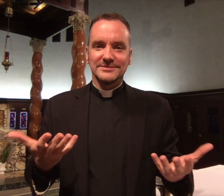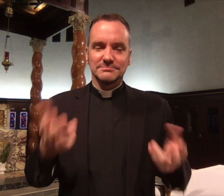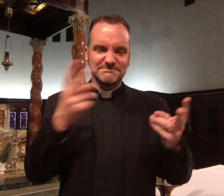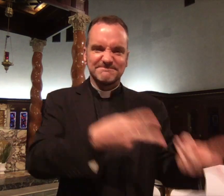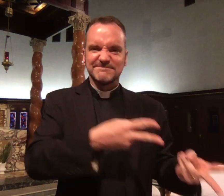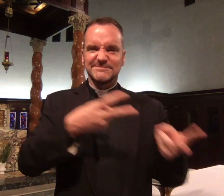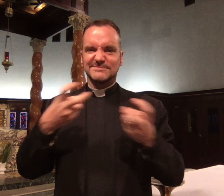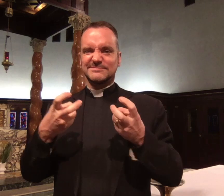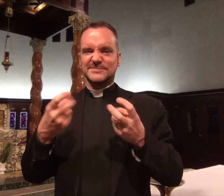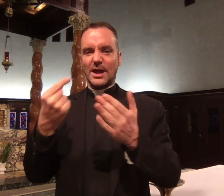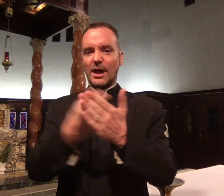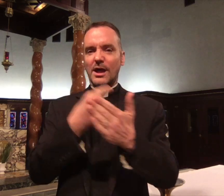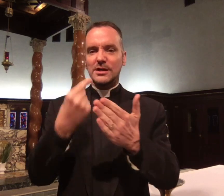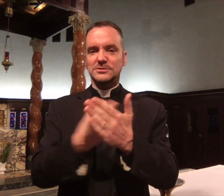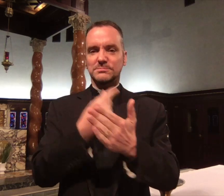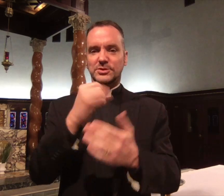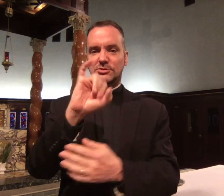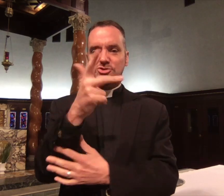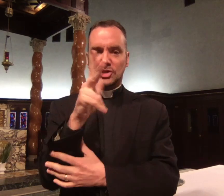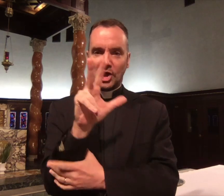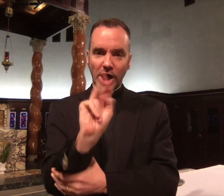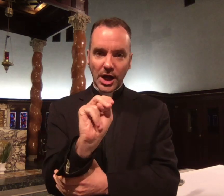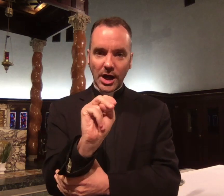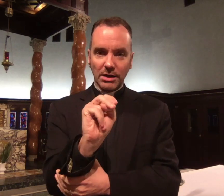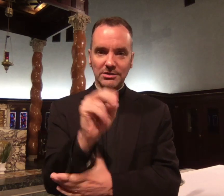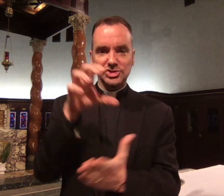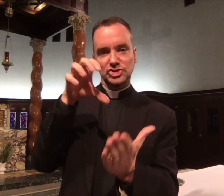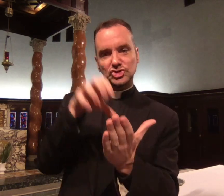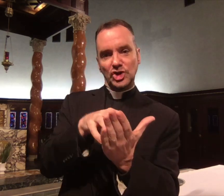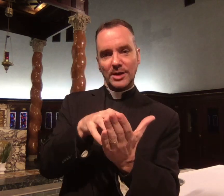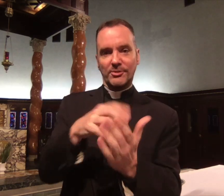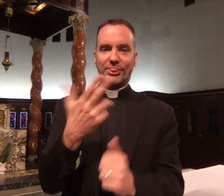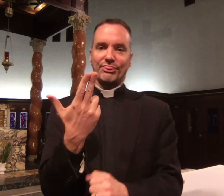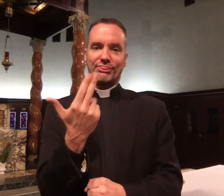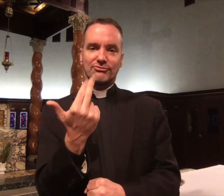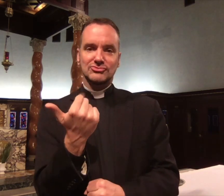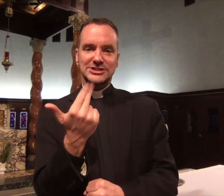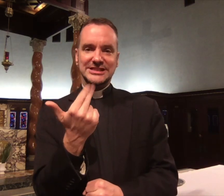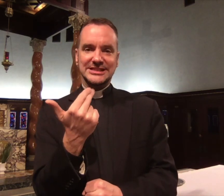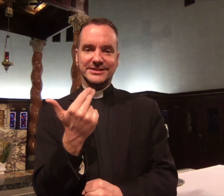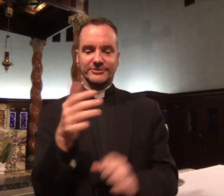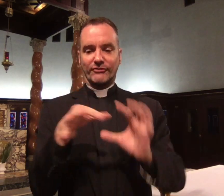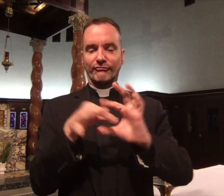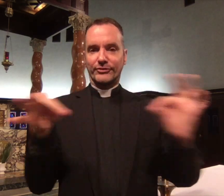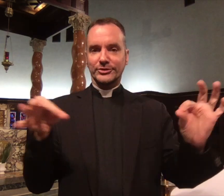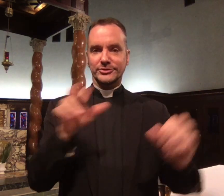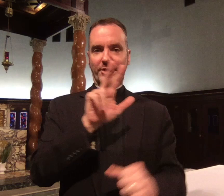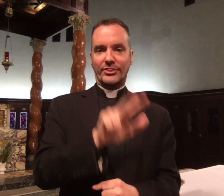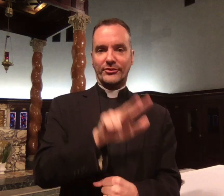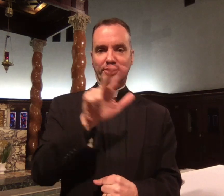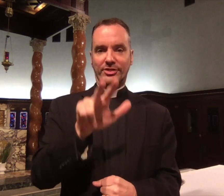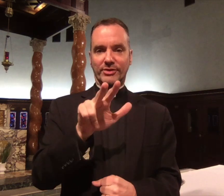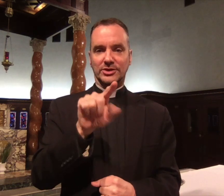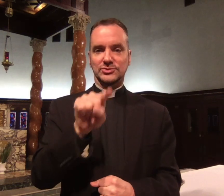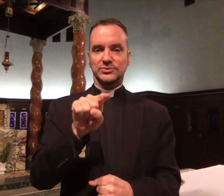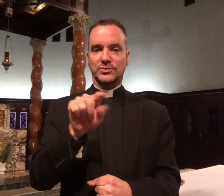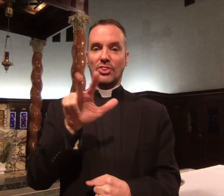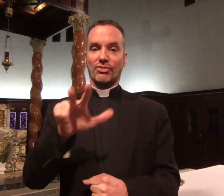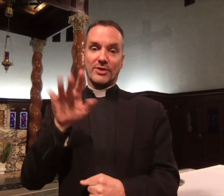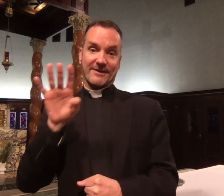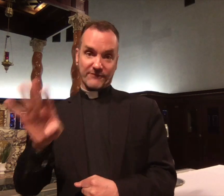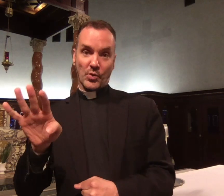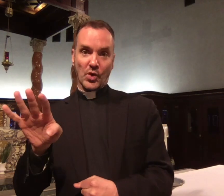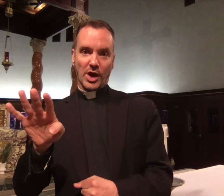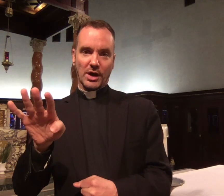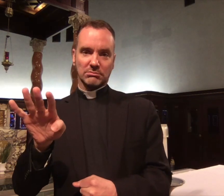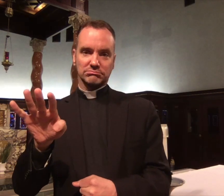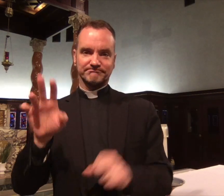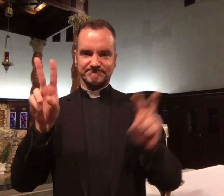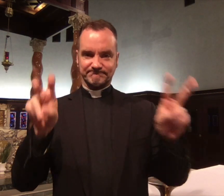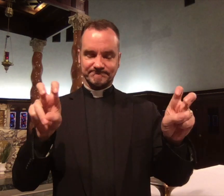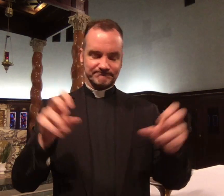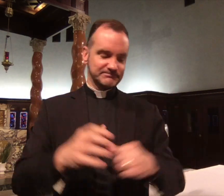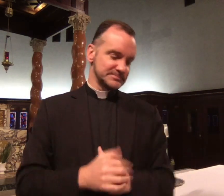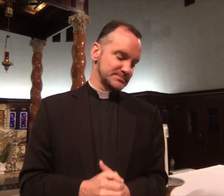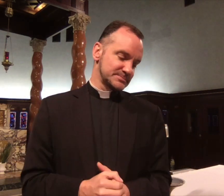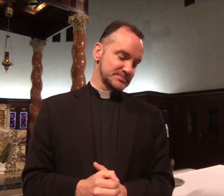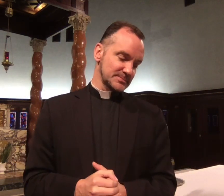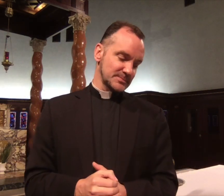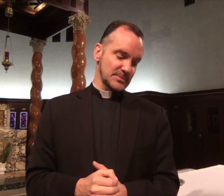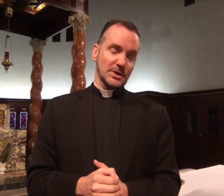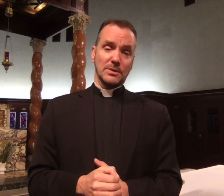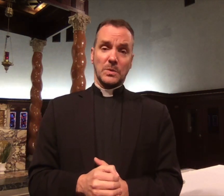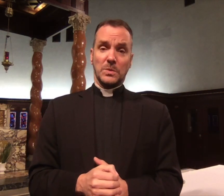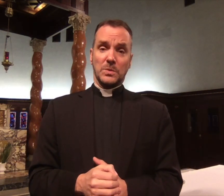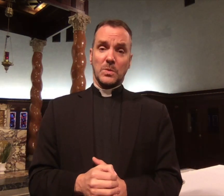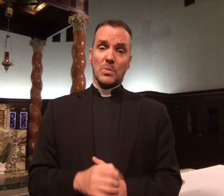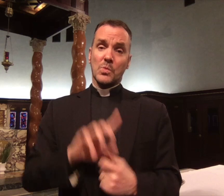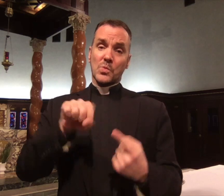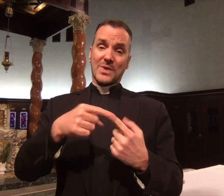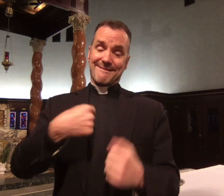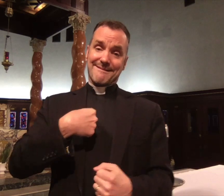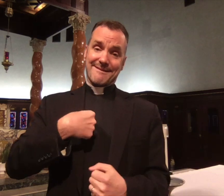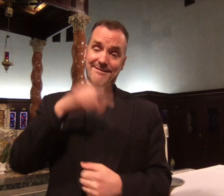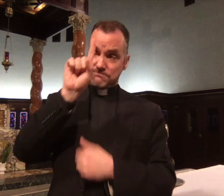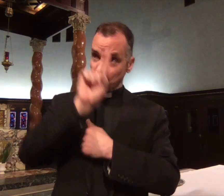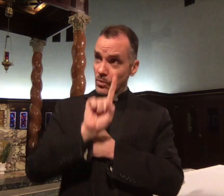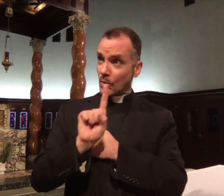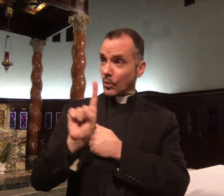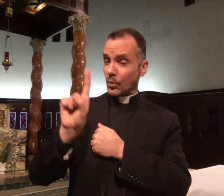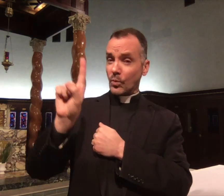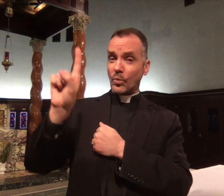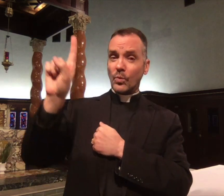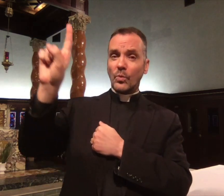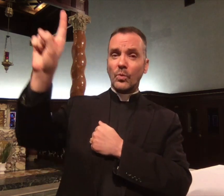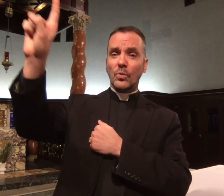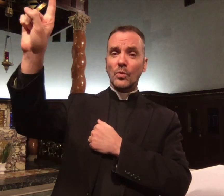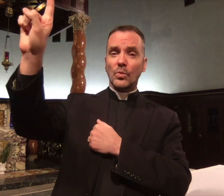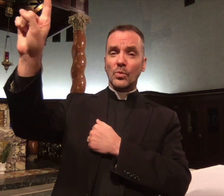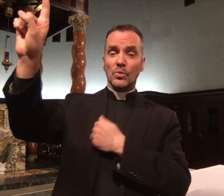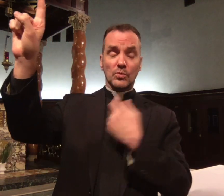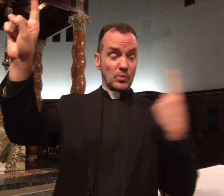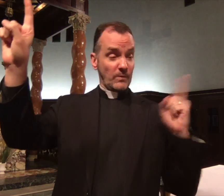gave us. Taken from the Gospel of John chapter 13 verses 33 through 34, Jesus